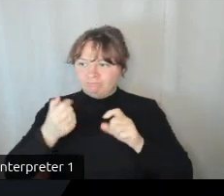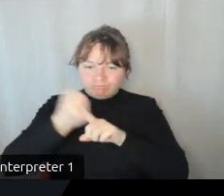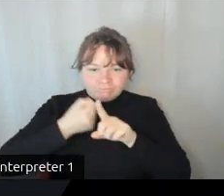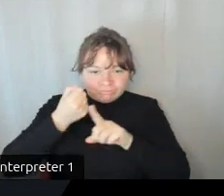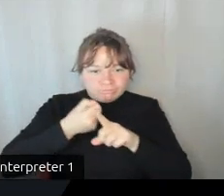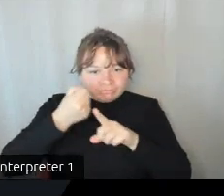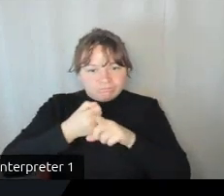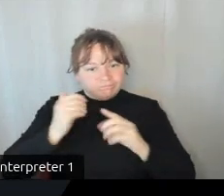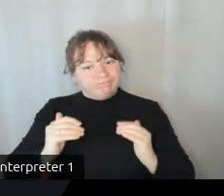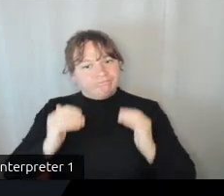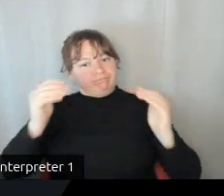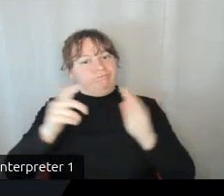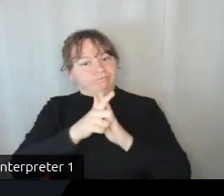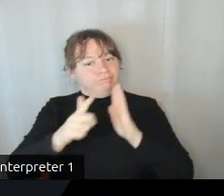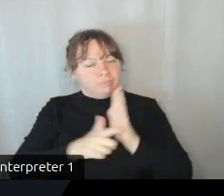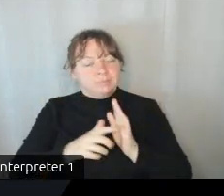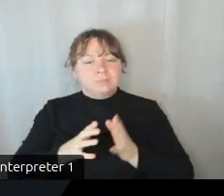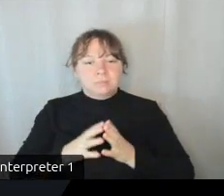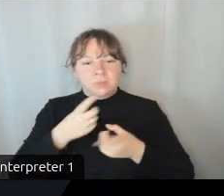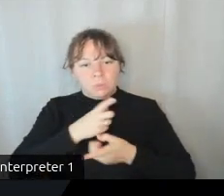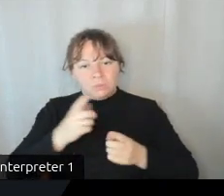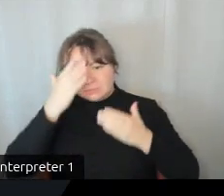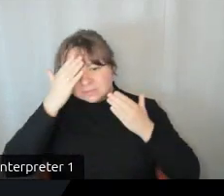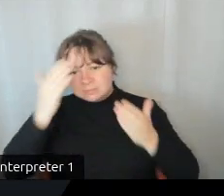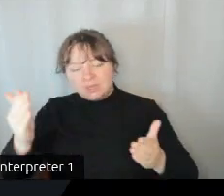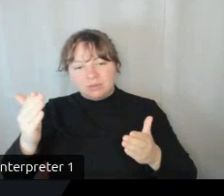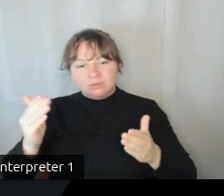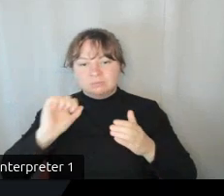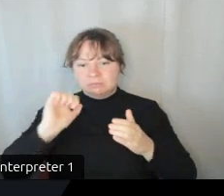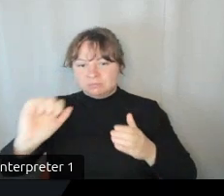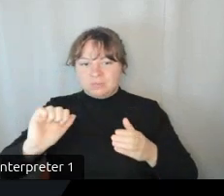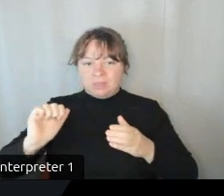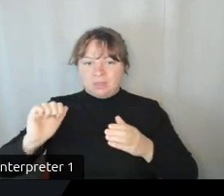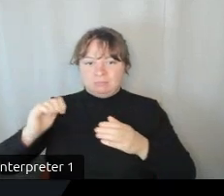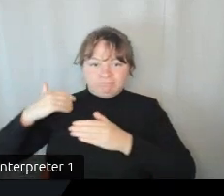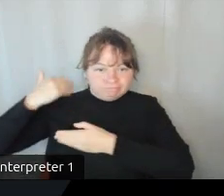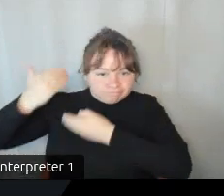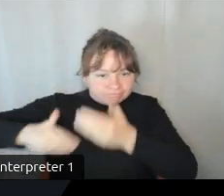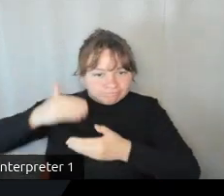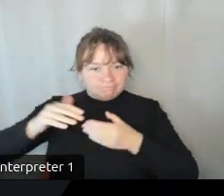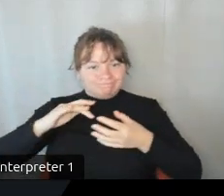law, customs and creation spirits. We recognize that these lands have always been places of